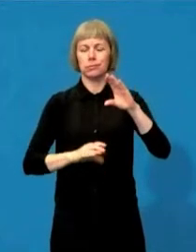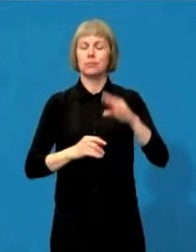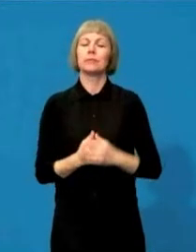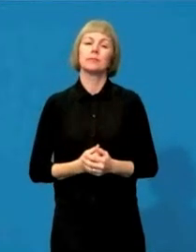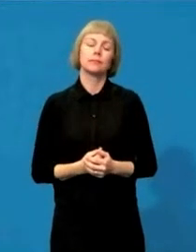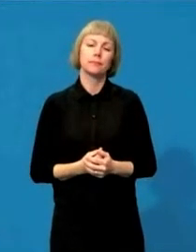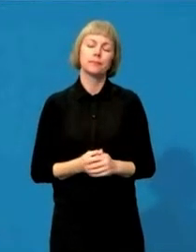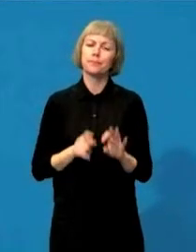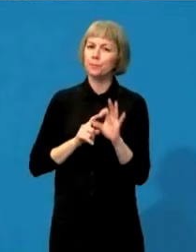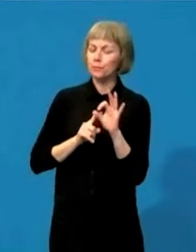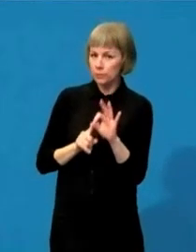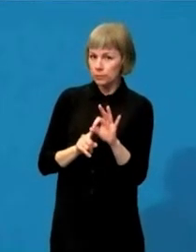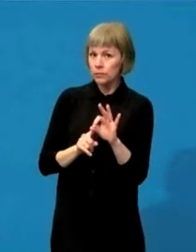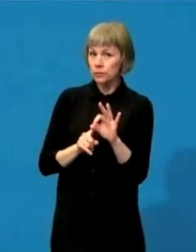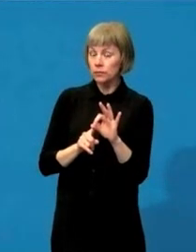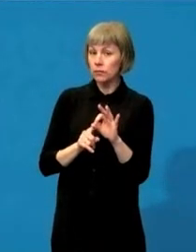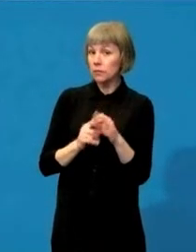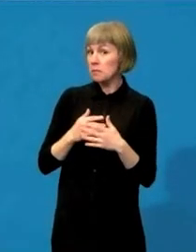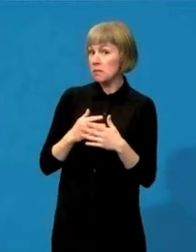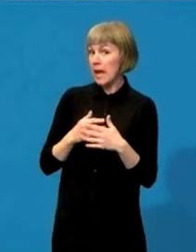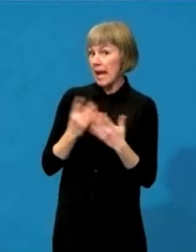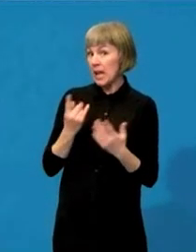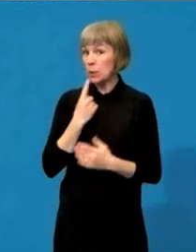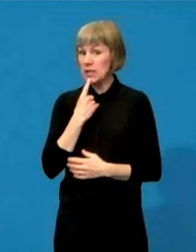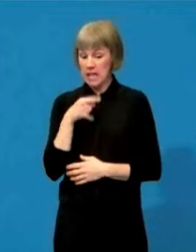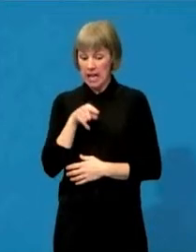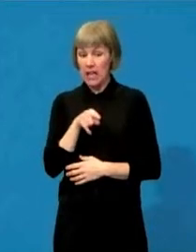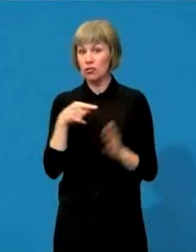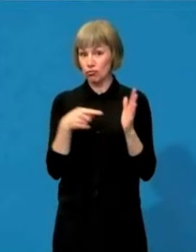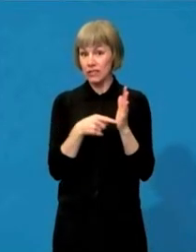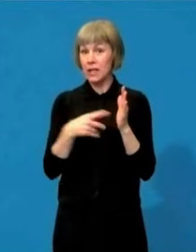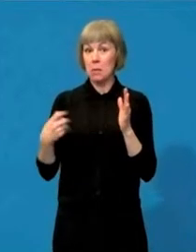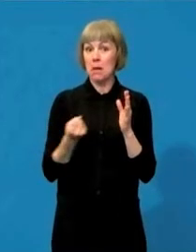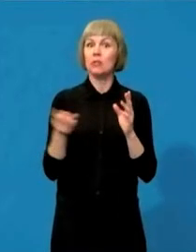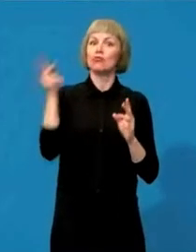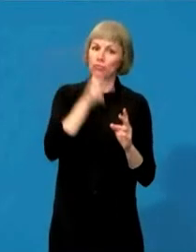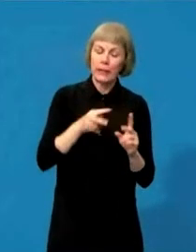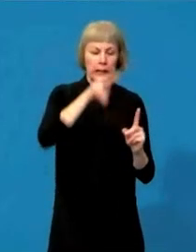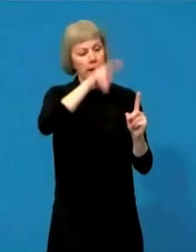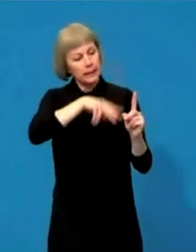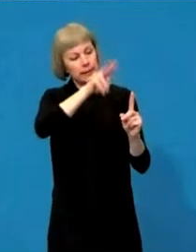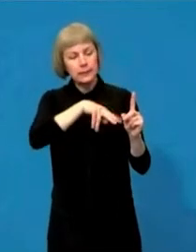would have to be reassessed as to that condition for NDIS purposes, even though